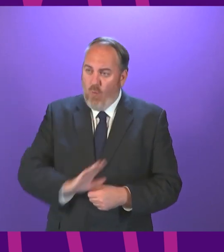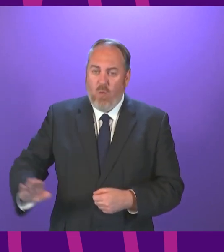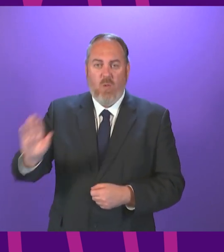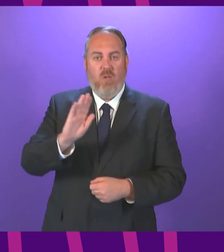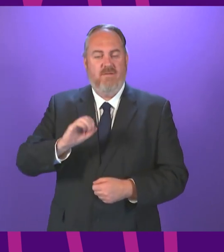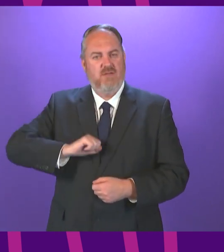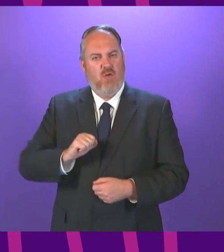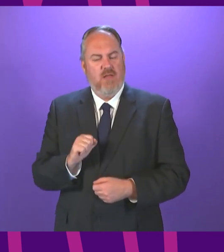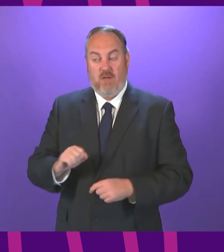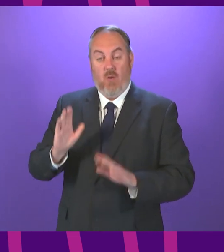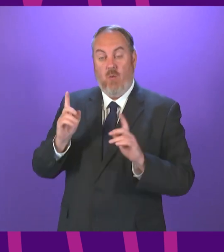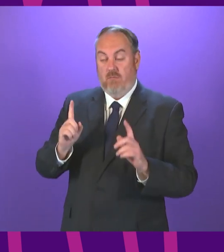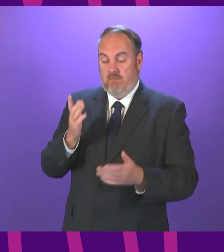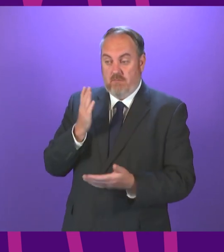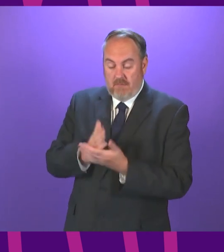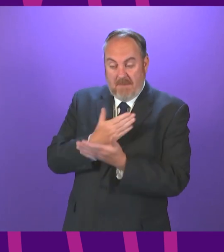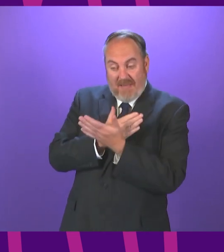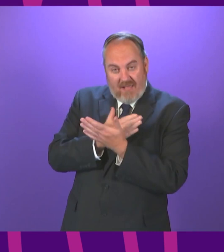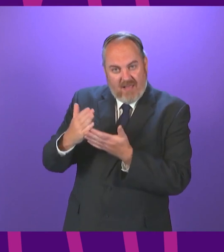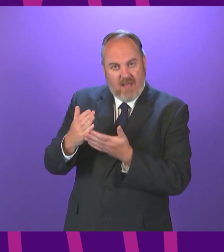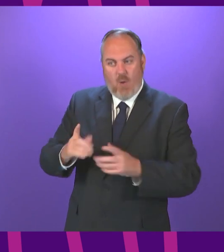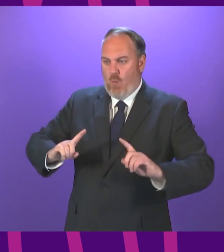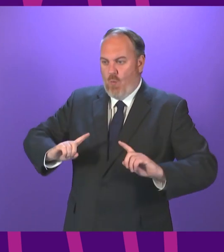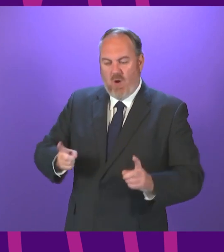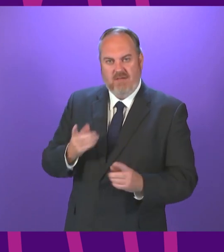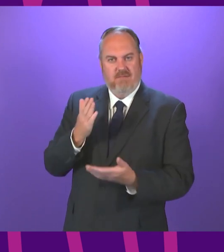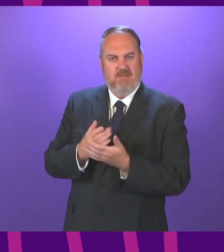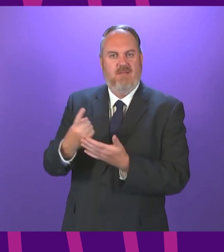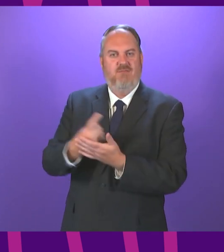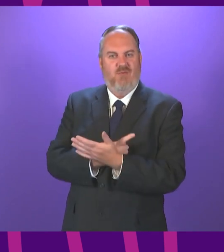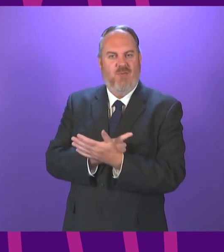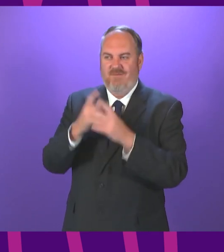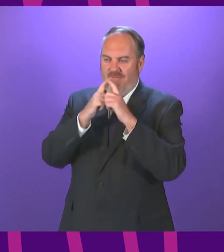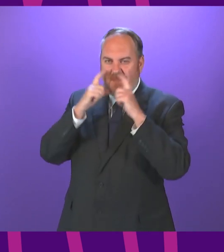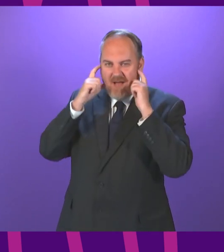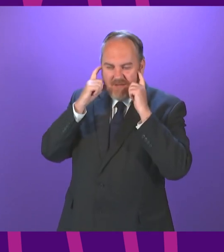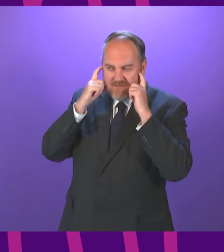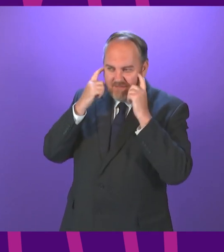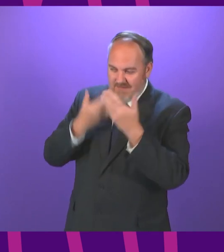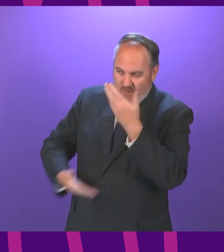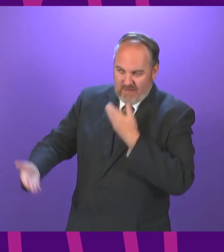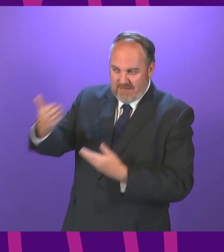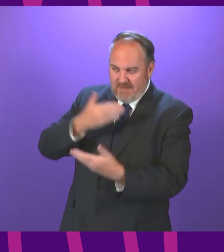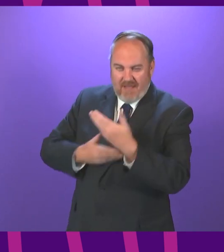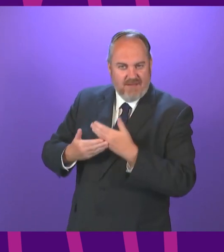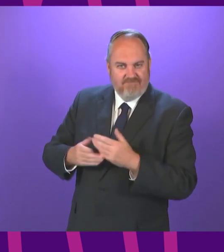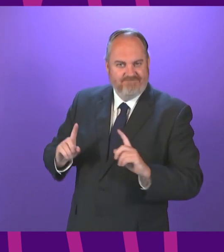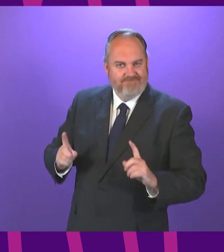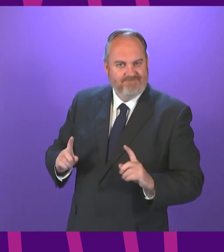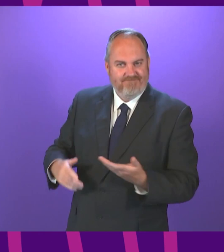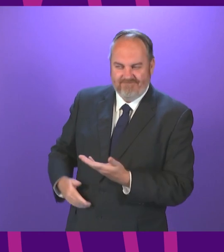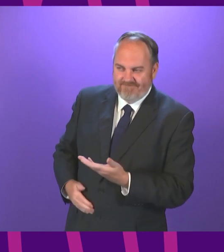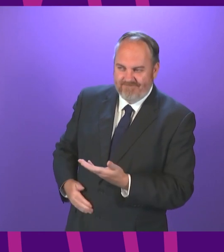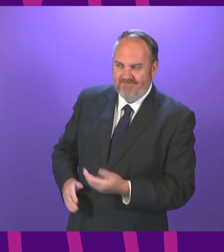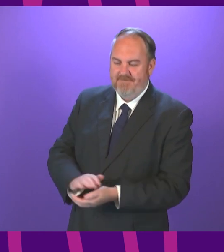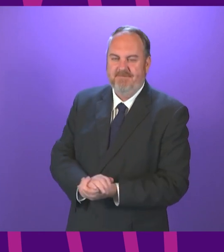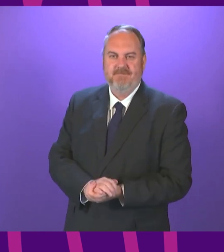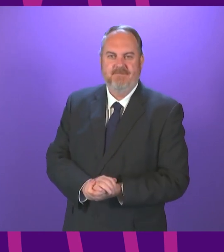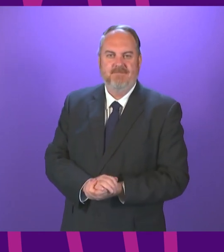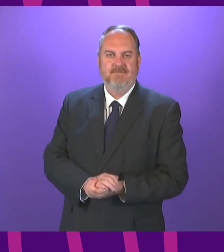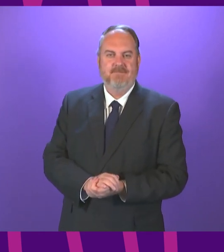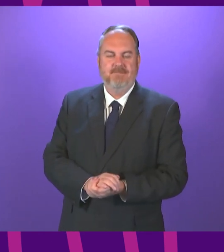what the current position is in Scotland and what the position will be in the future?